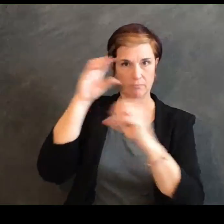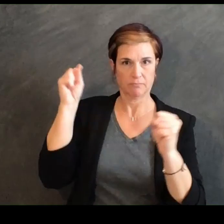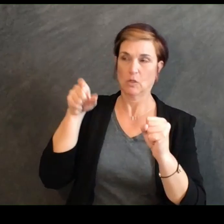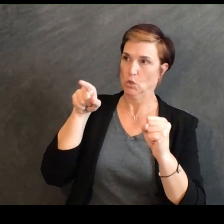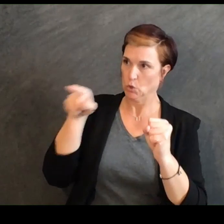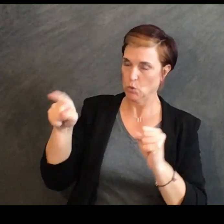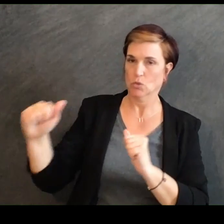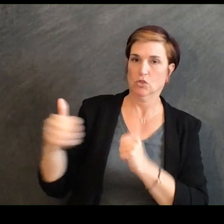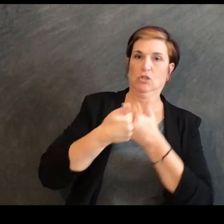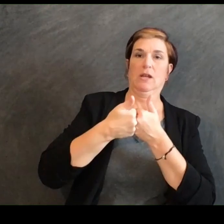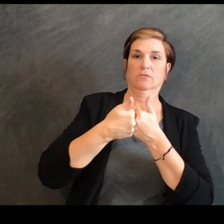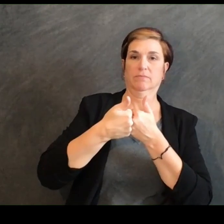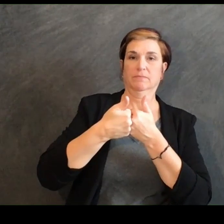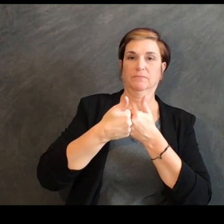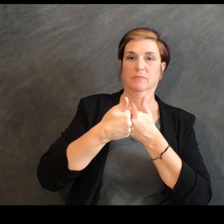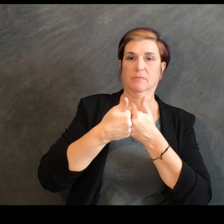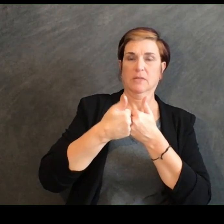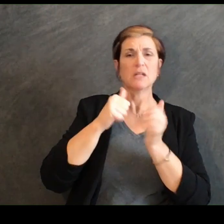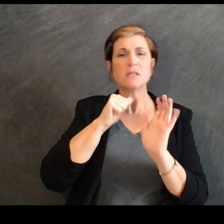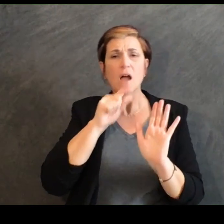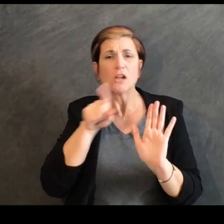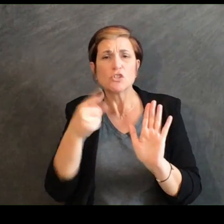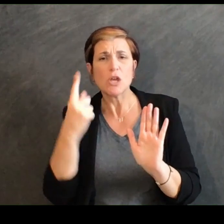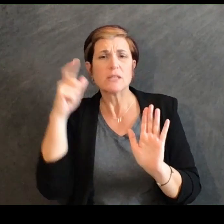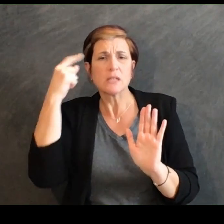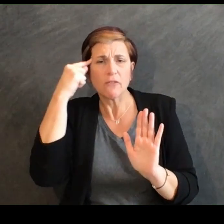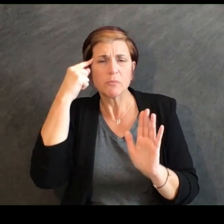just government resources which all state labs can now test across the